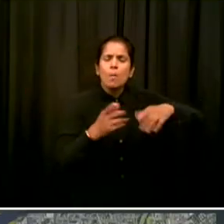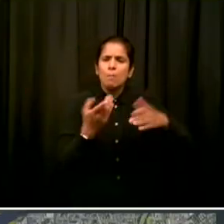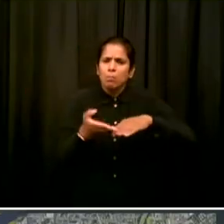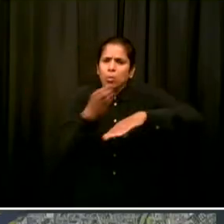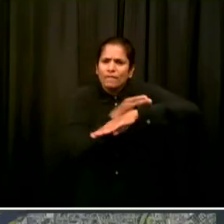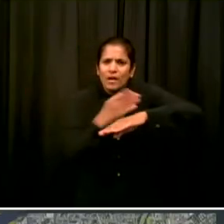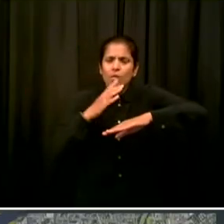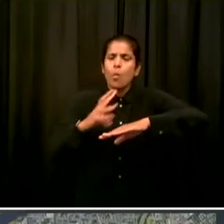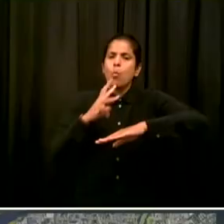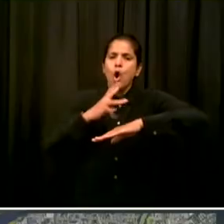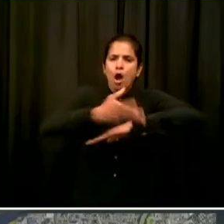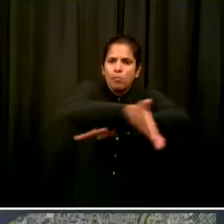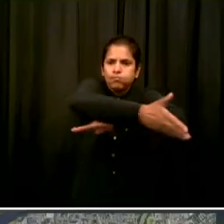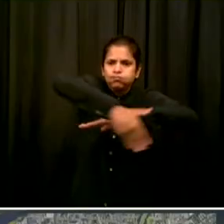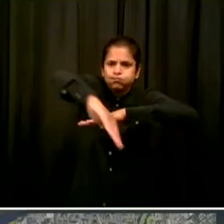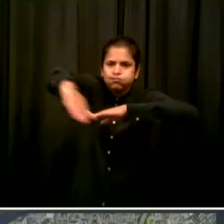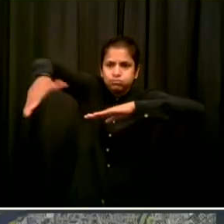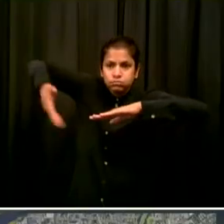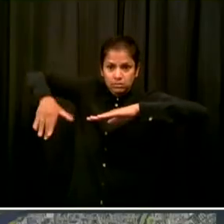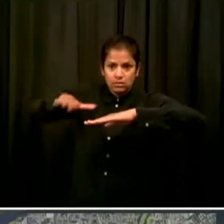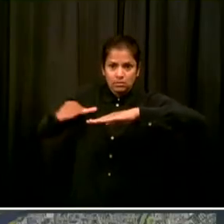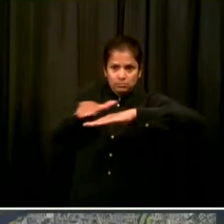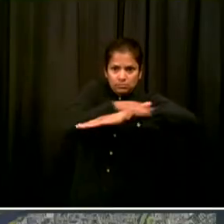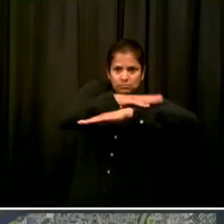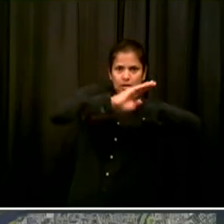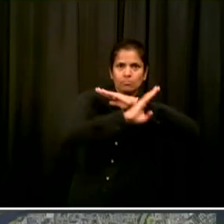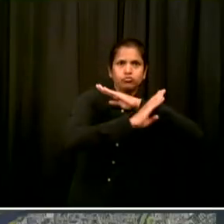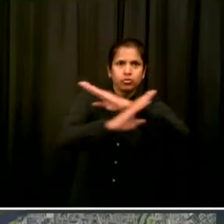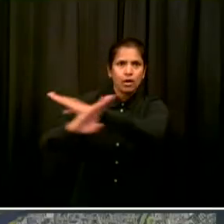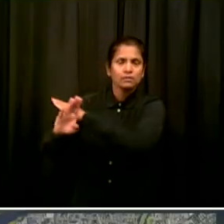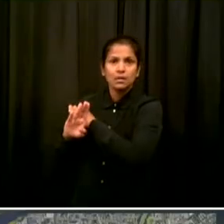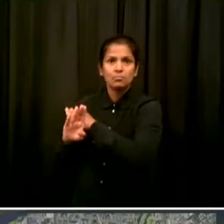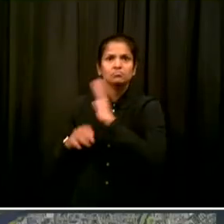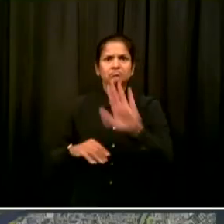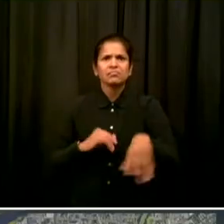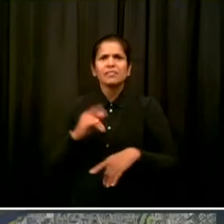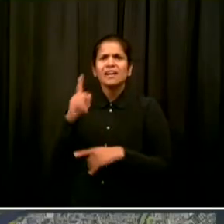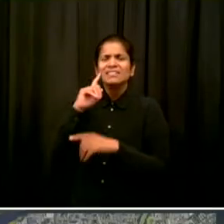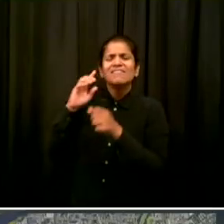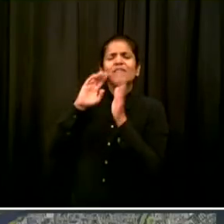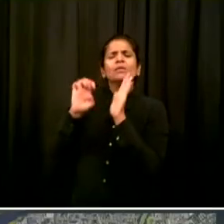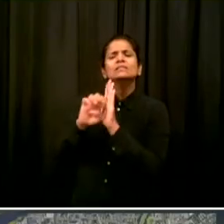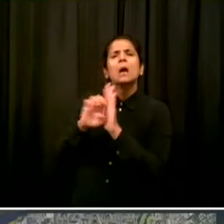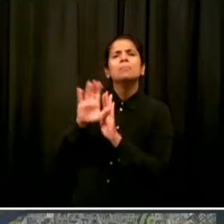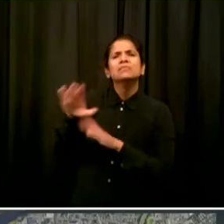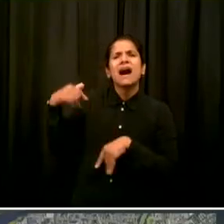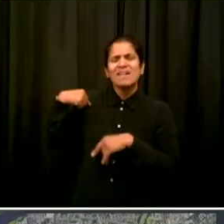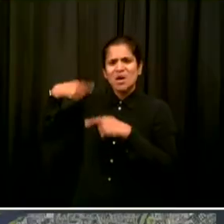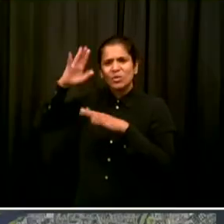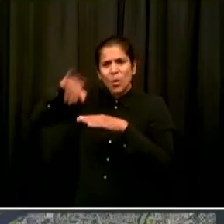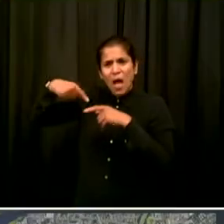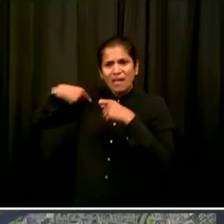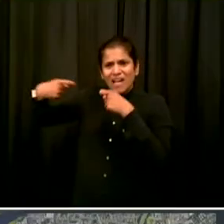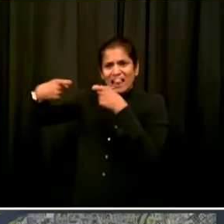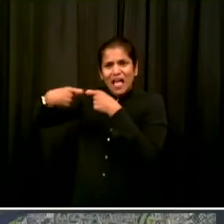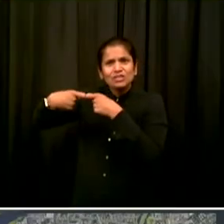AND A LOT OF THE